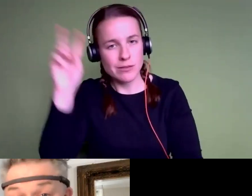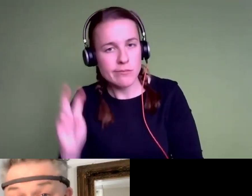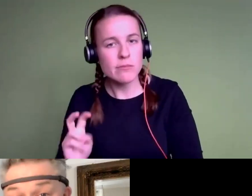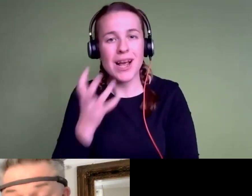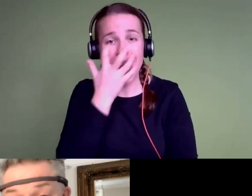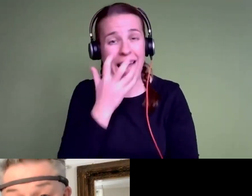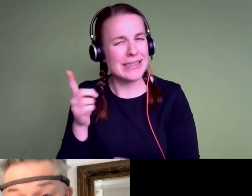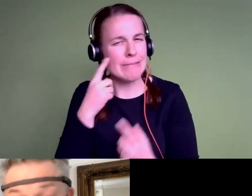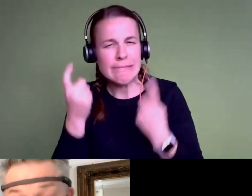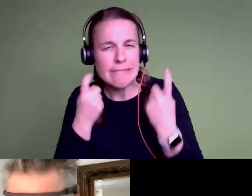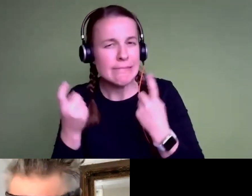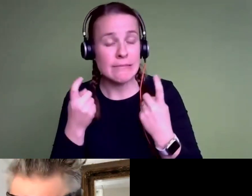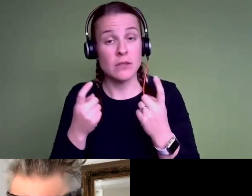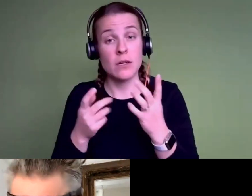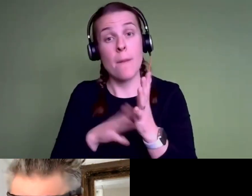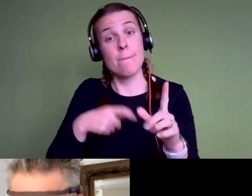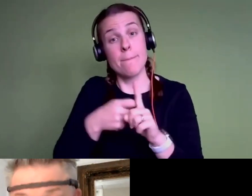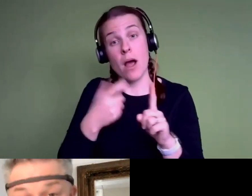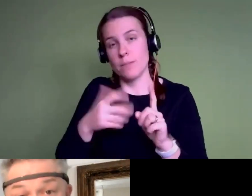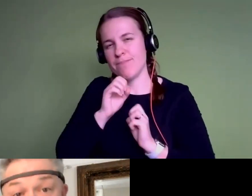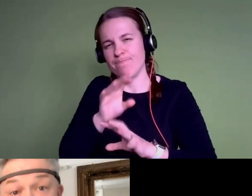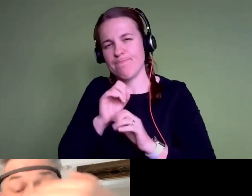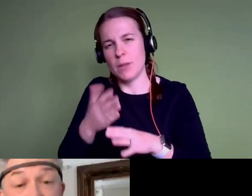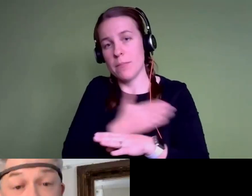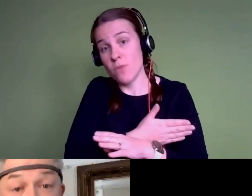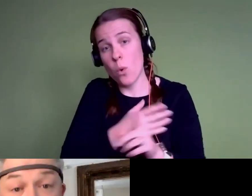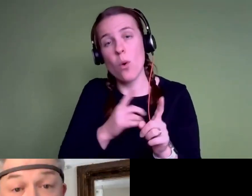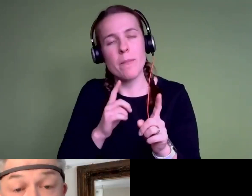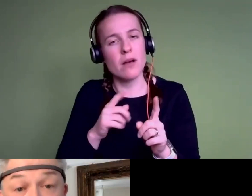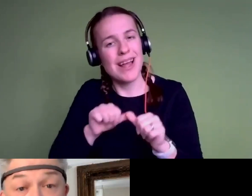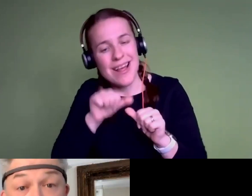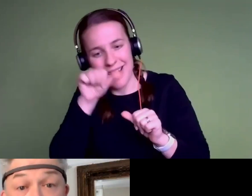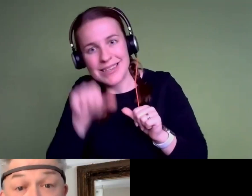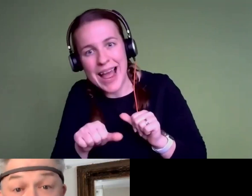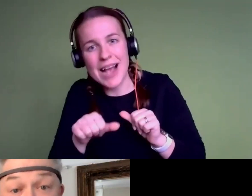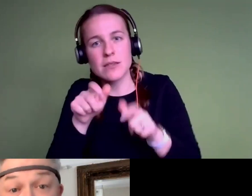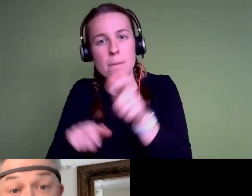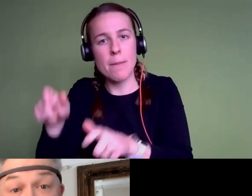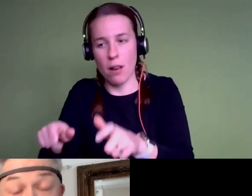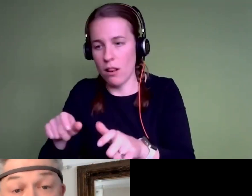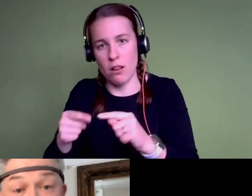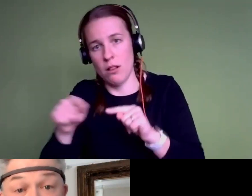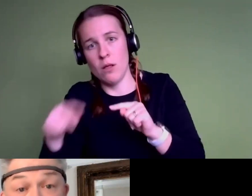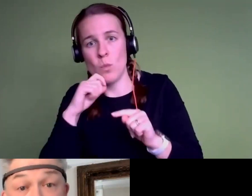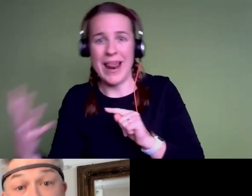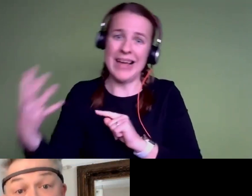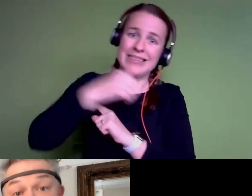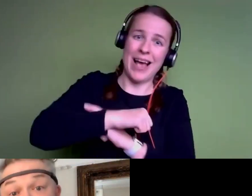, within a green space. Now, there has been a lot of talk about climate change, lots of talk about renewable